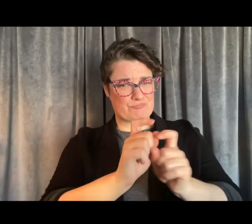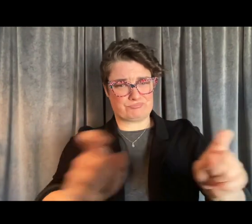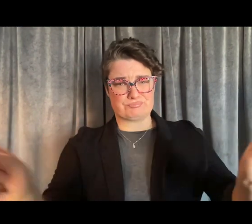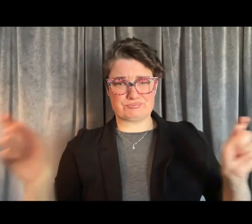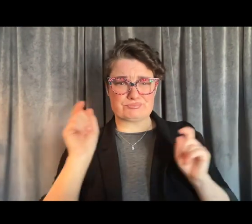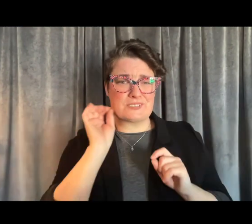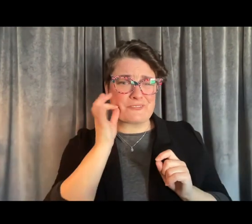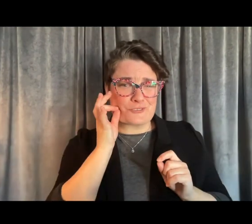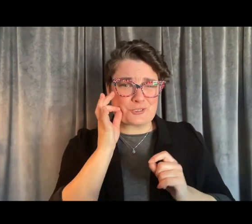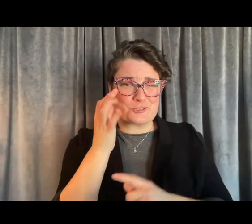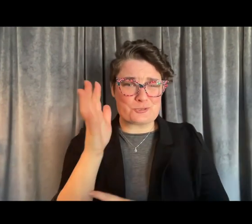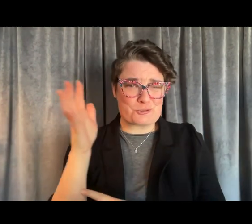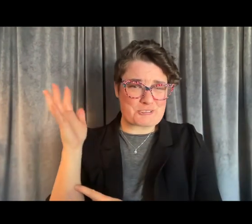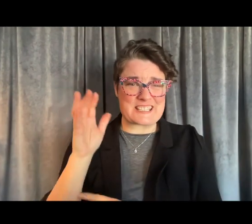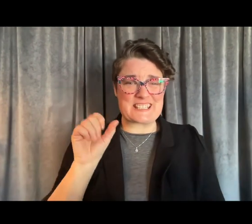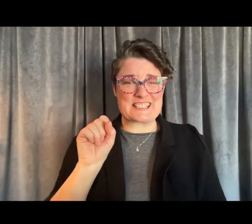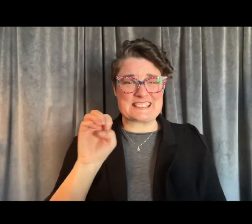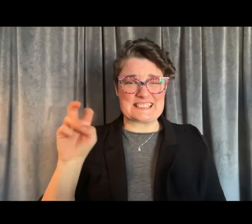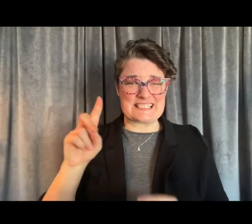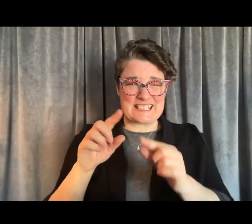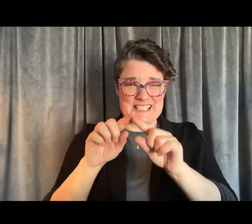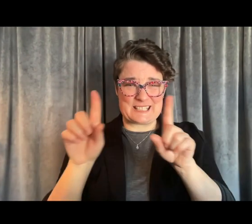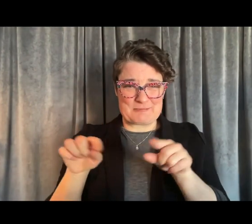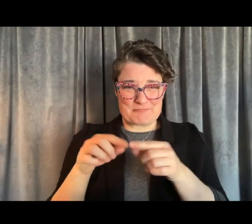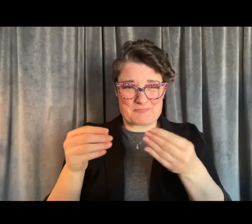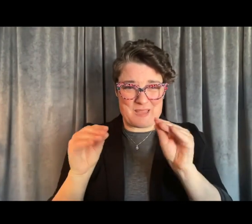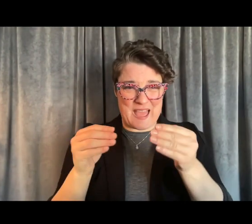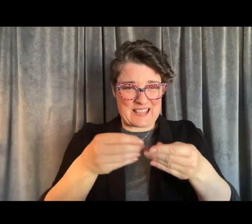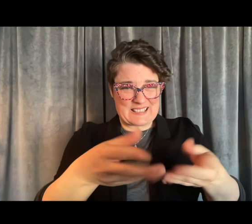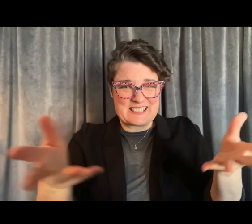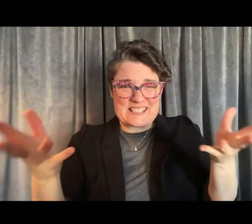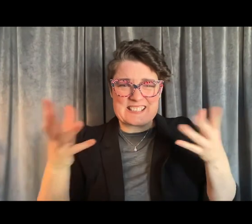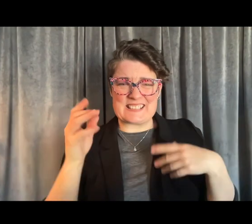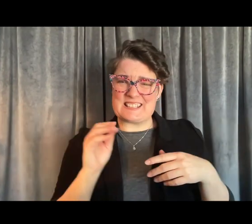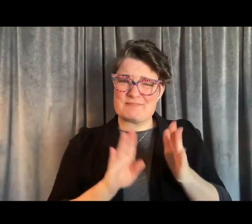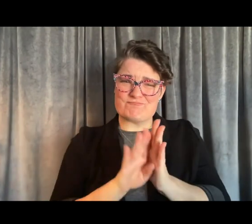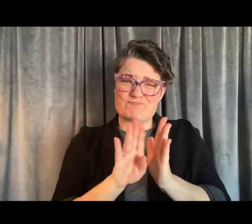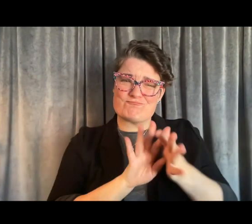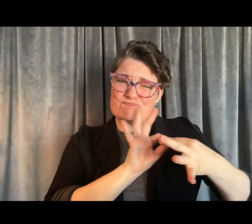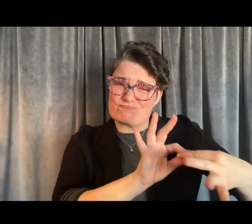out all these fruit trees and seed packets and created all these alliances and did a